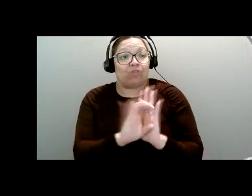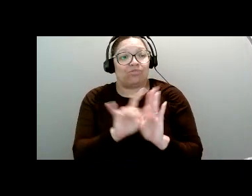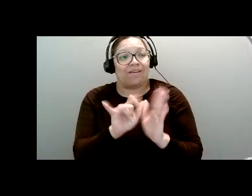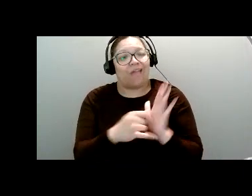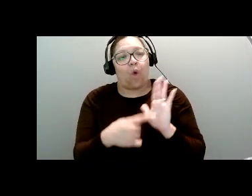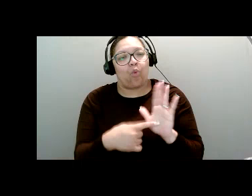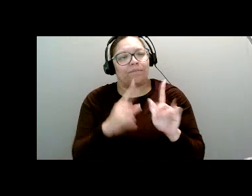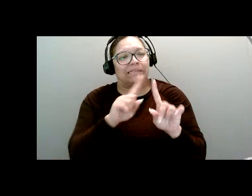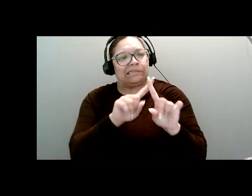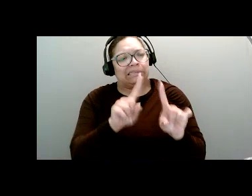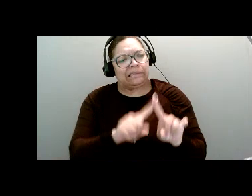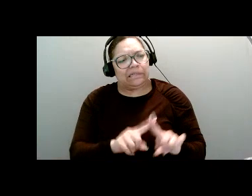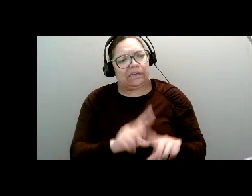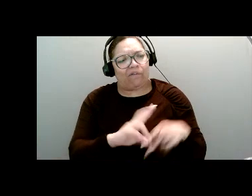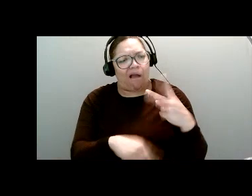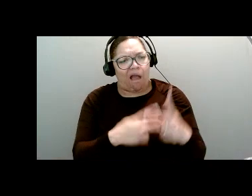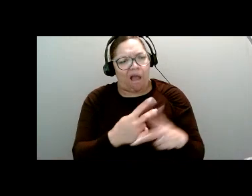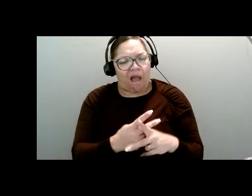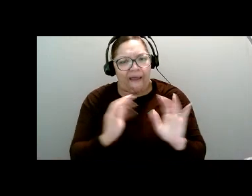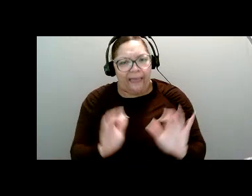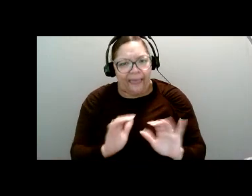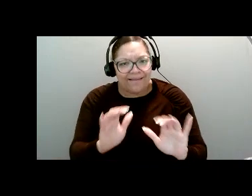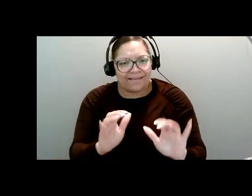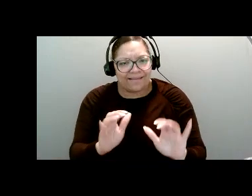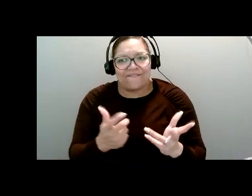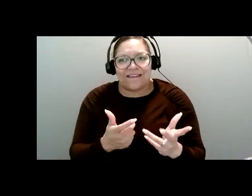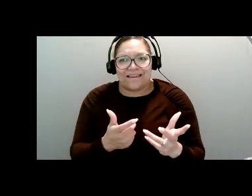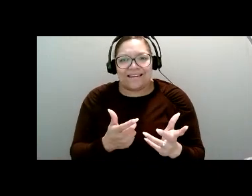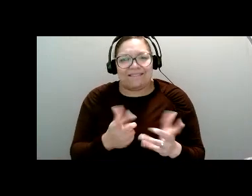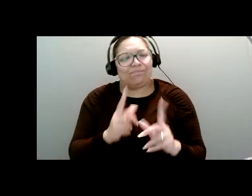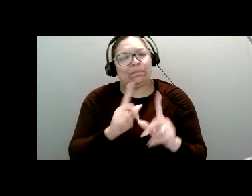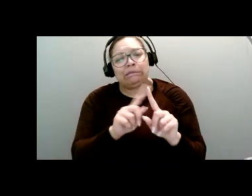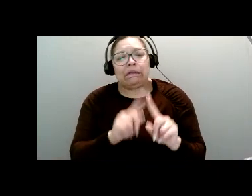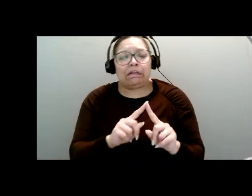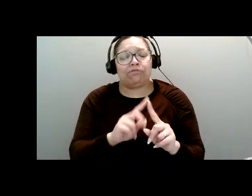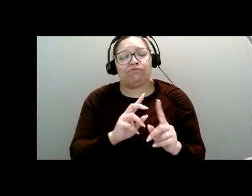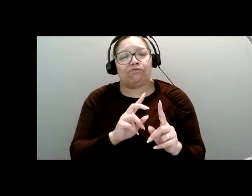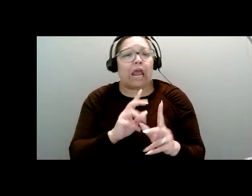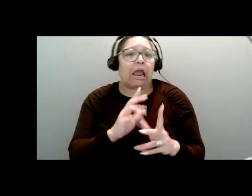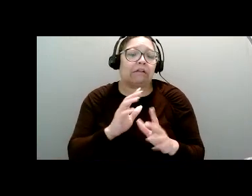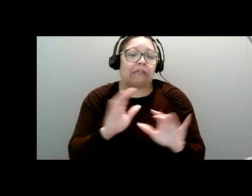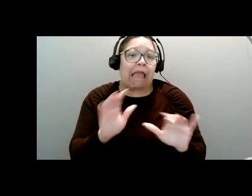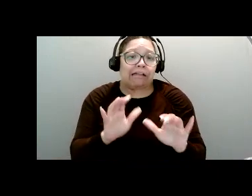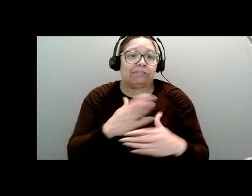different kinds of activities as I, yeah, different kind of activities that the National Heritage areas are involved in.